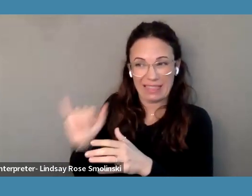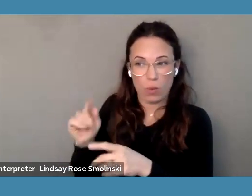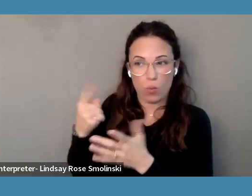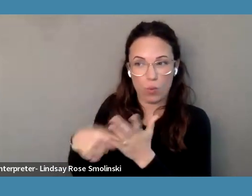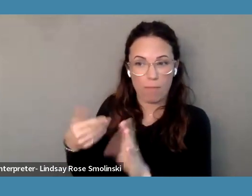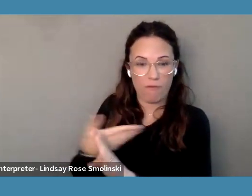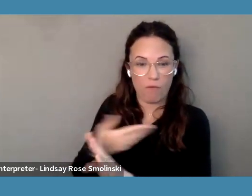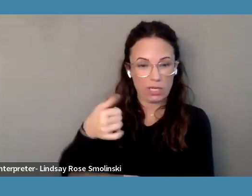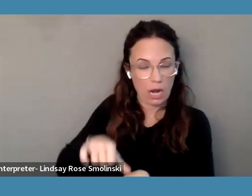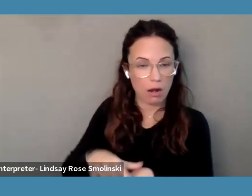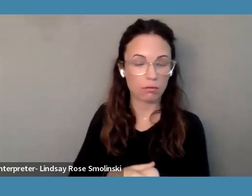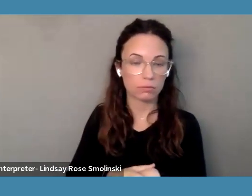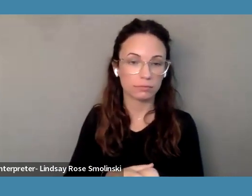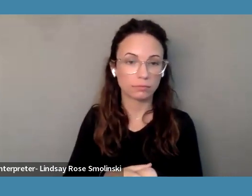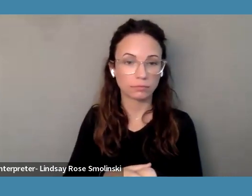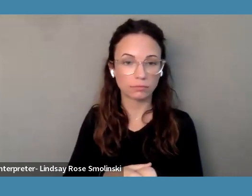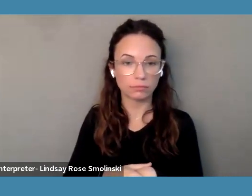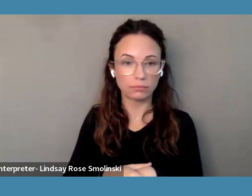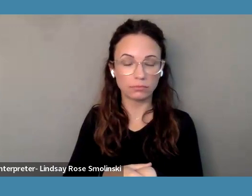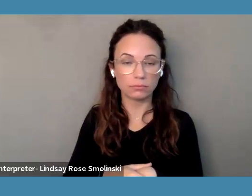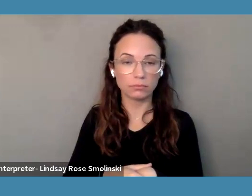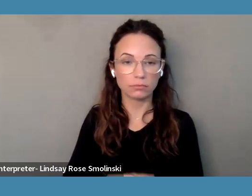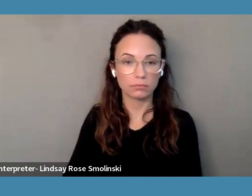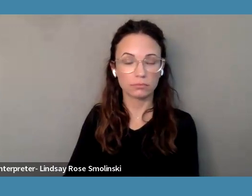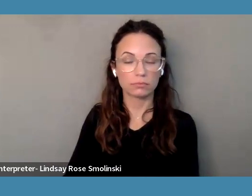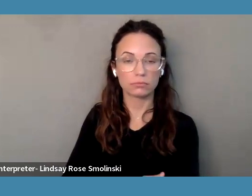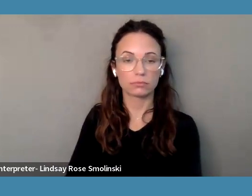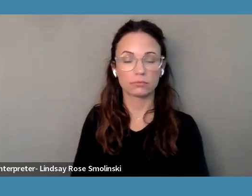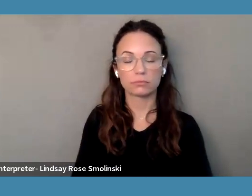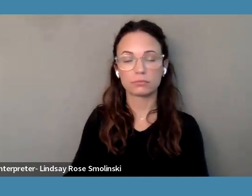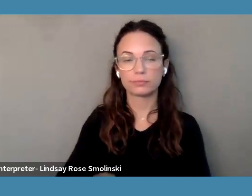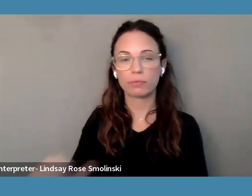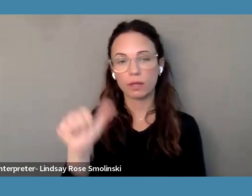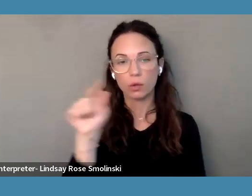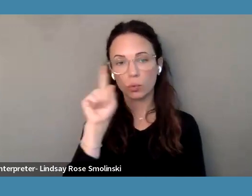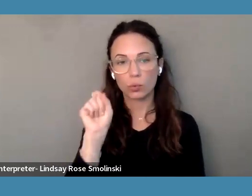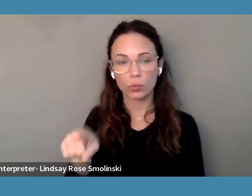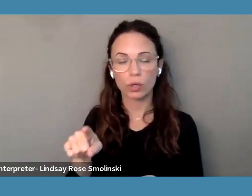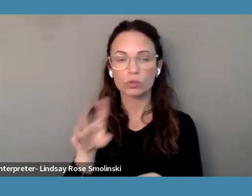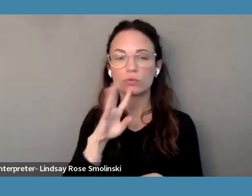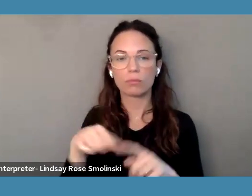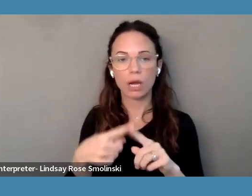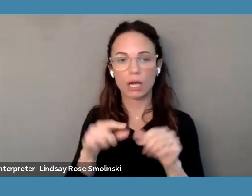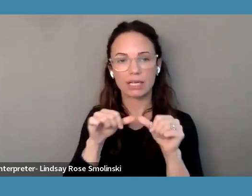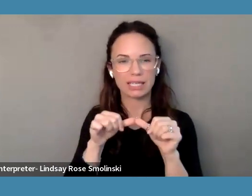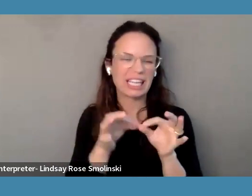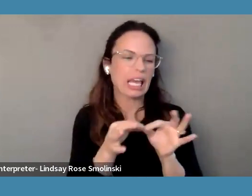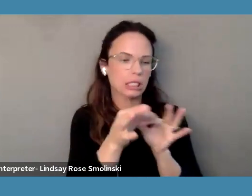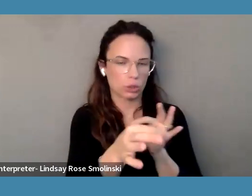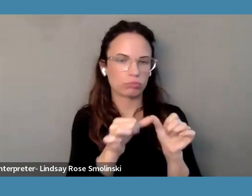[Maddie] Thank you, another question that someone had as you were talking about continuances, is there a limit